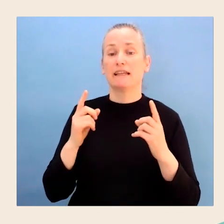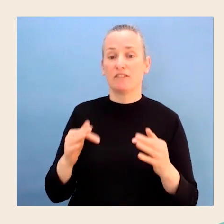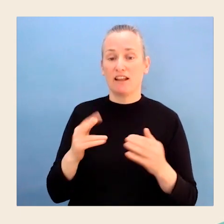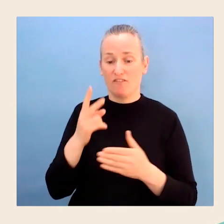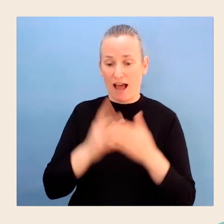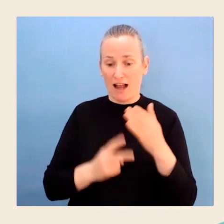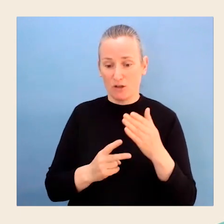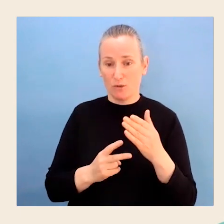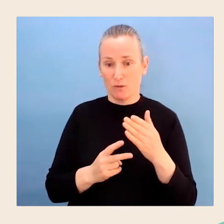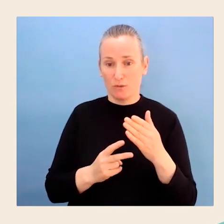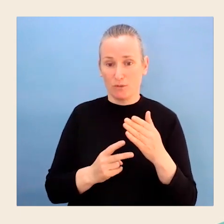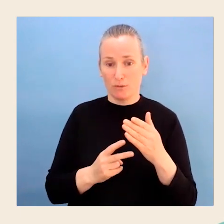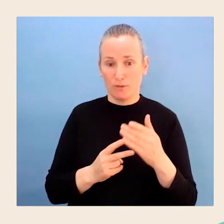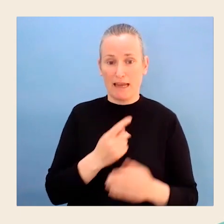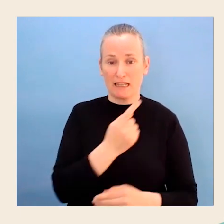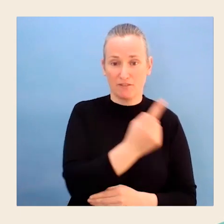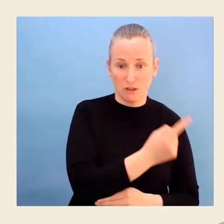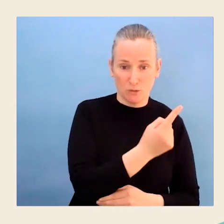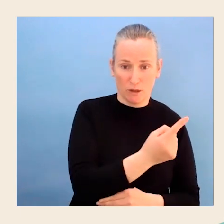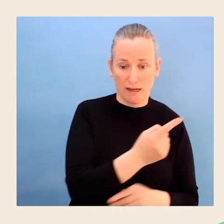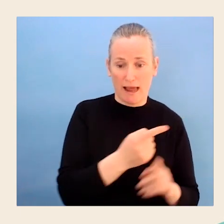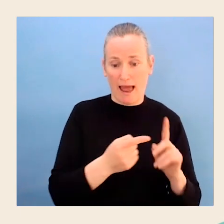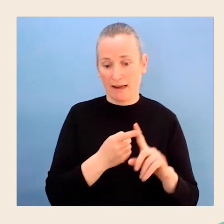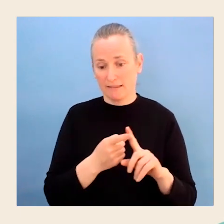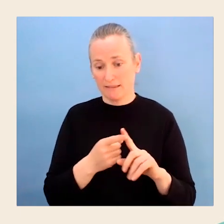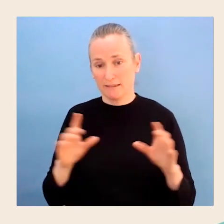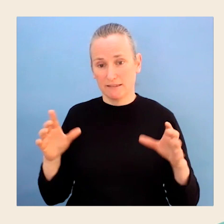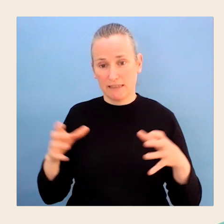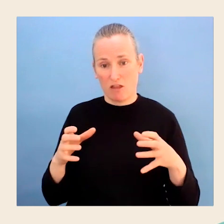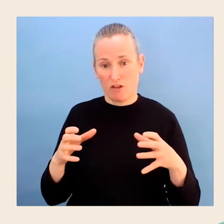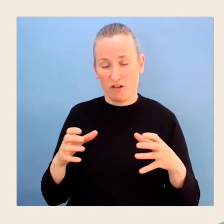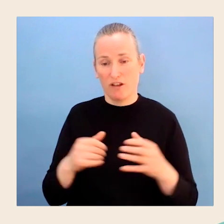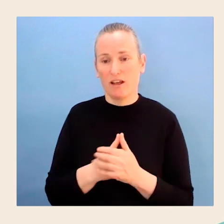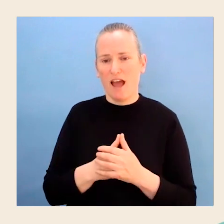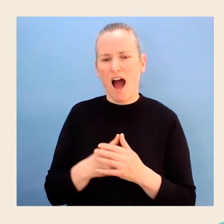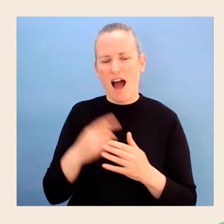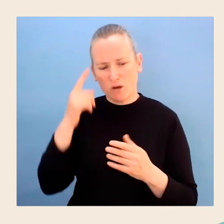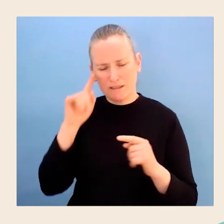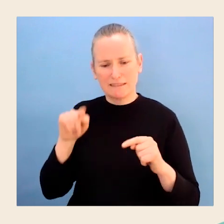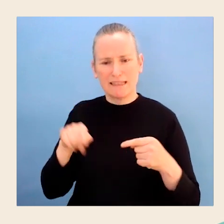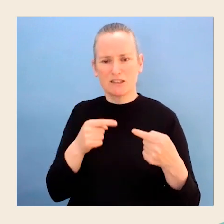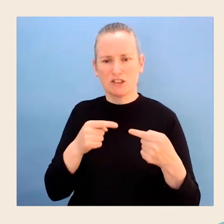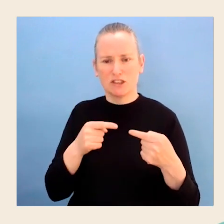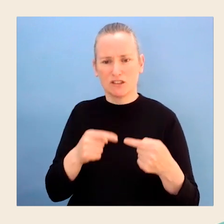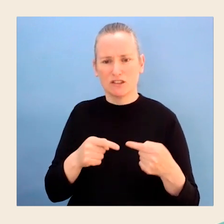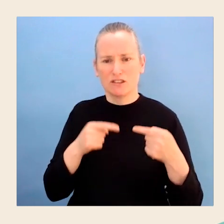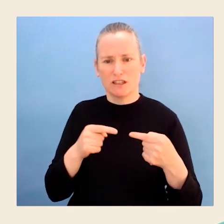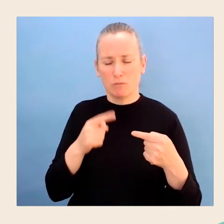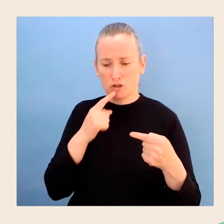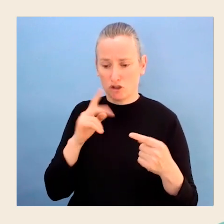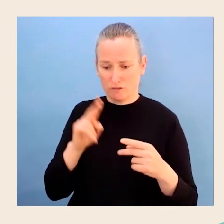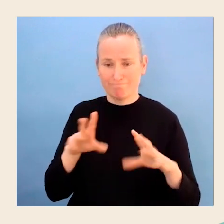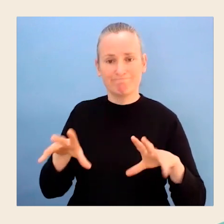And there is tension, but I think we should embrace that tension and acknowledge it.